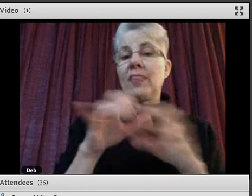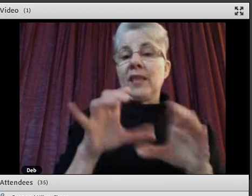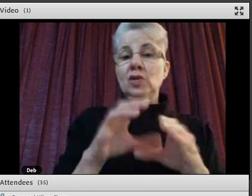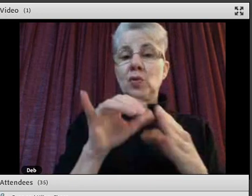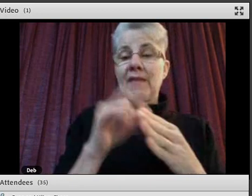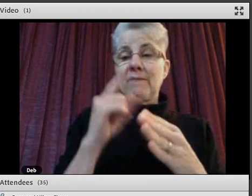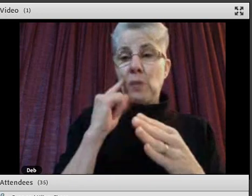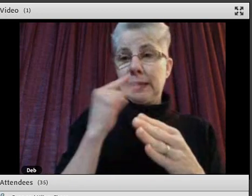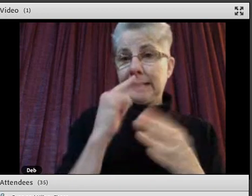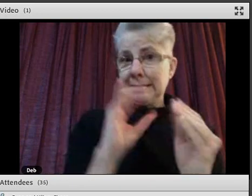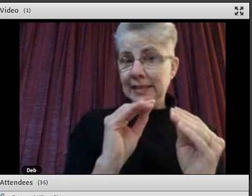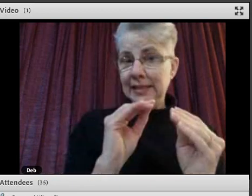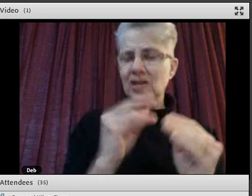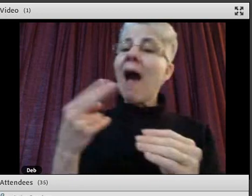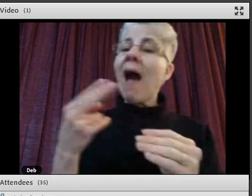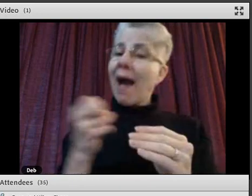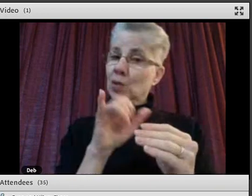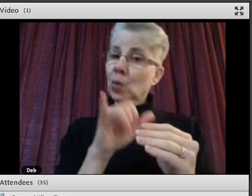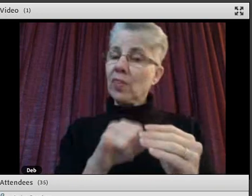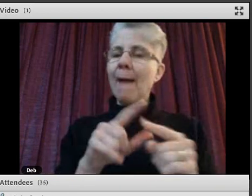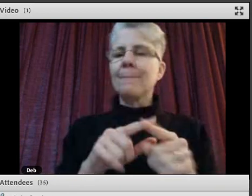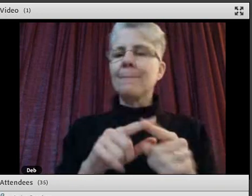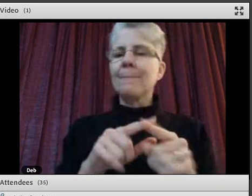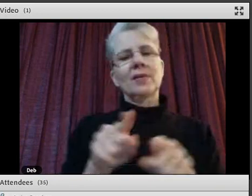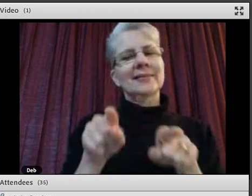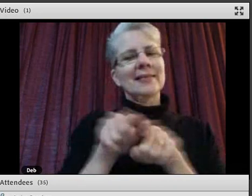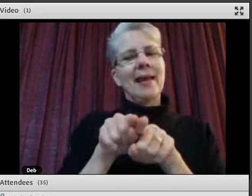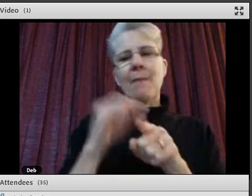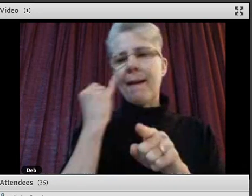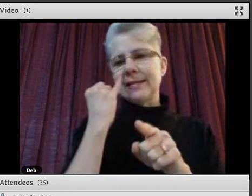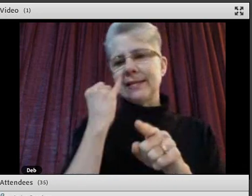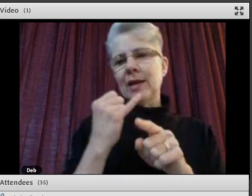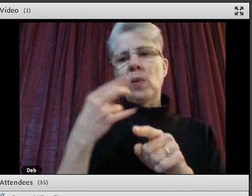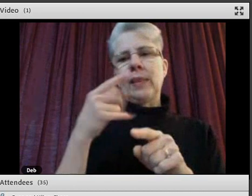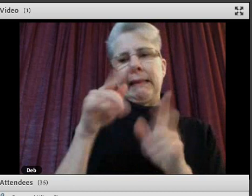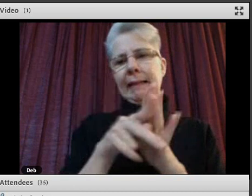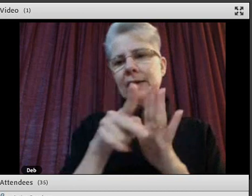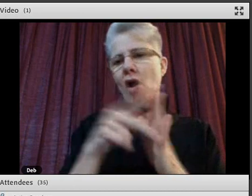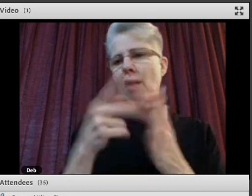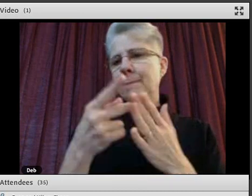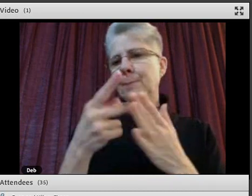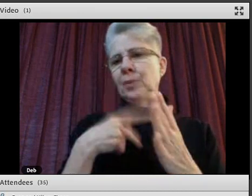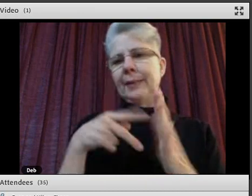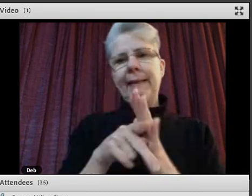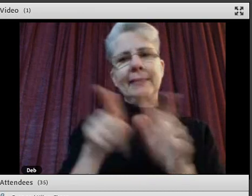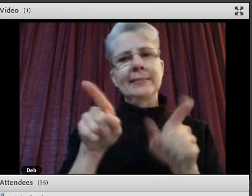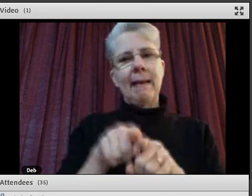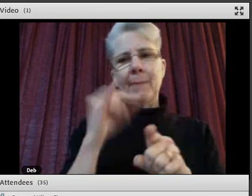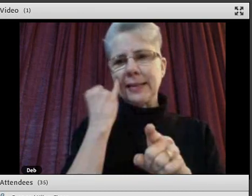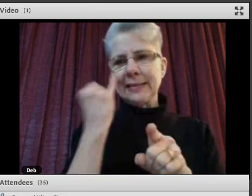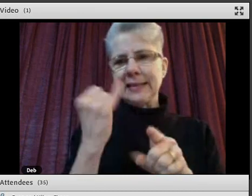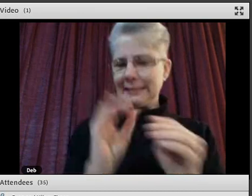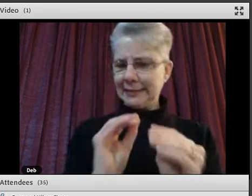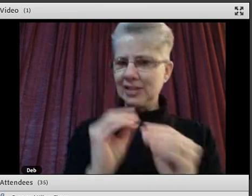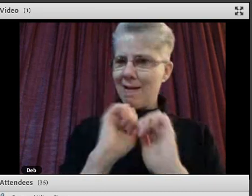when you do this kind of thing for your kids. And again, this is high school, but this works just as well with Kindergarten and pre-K.